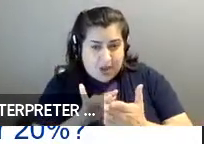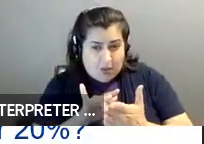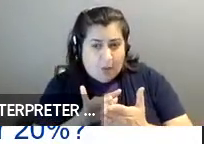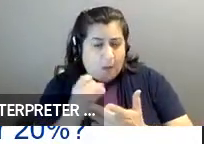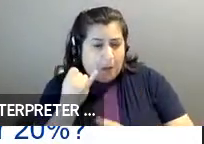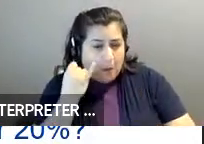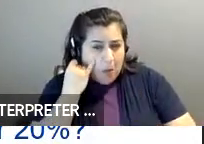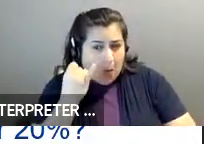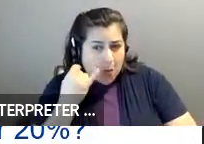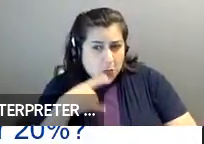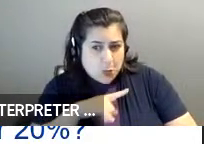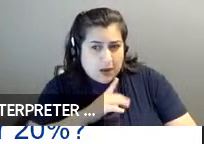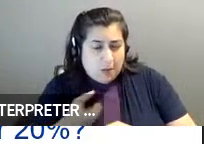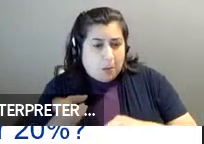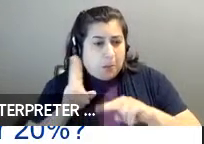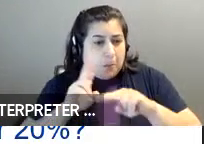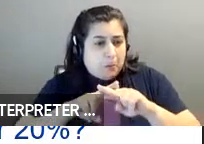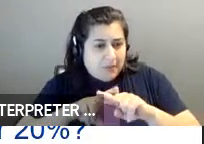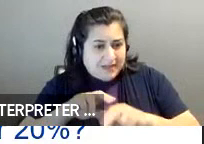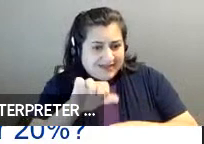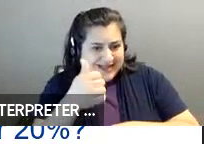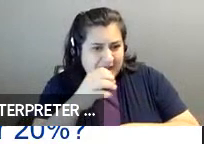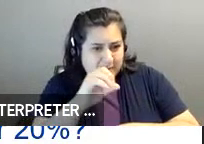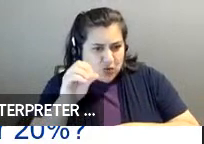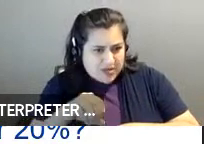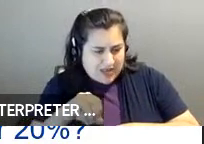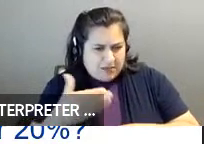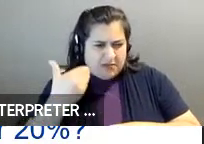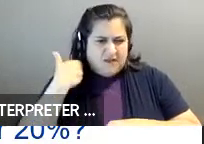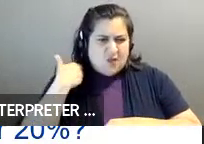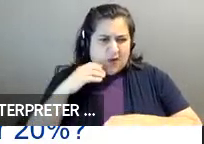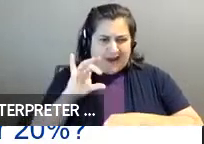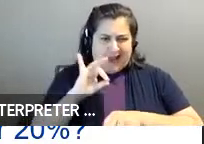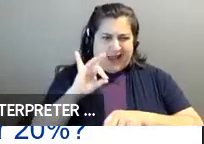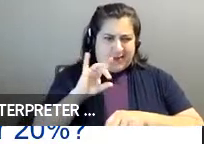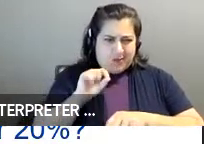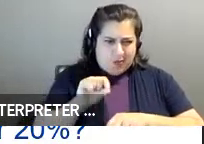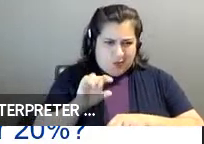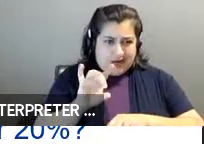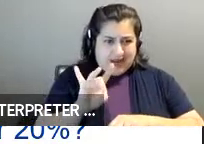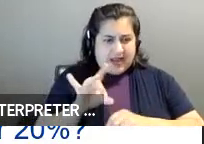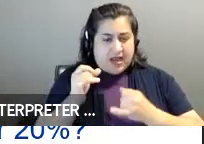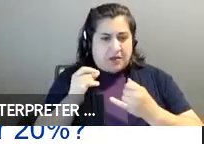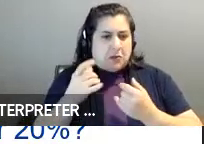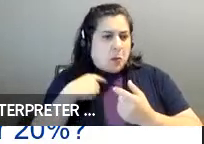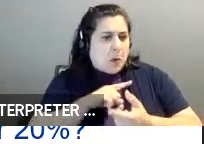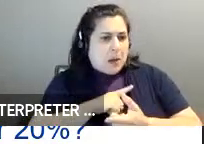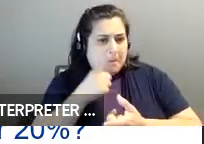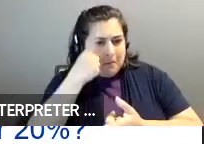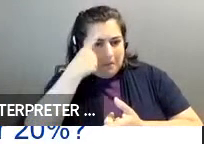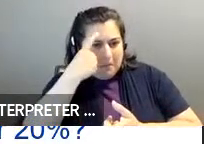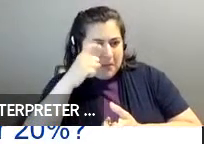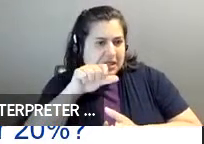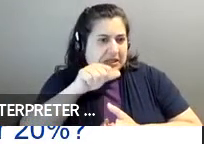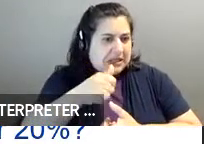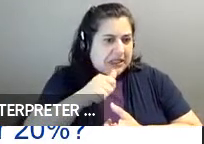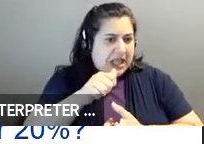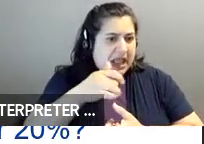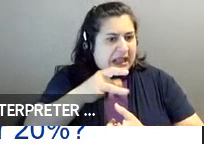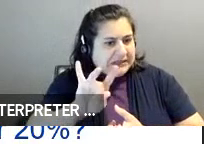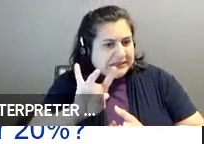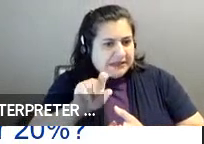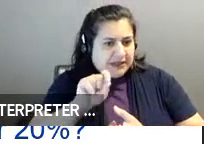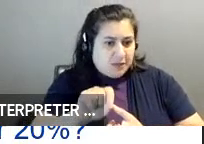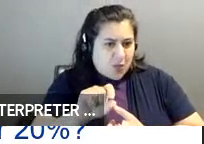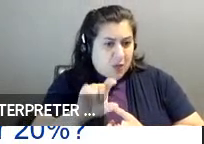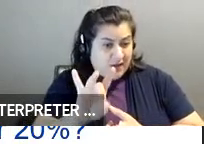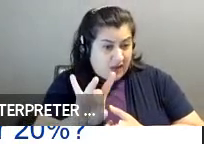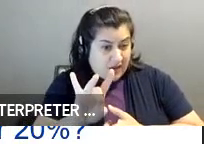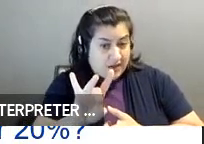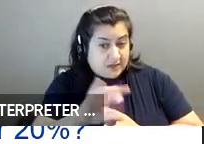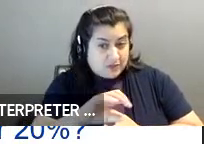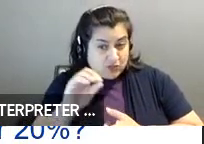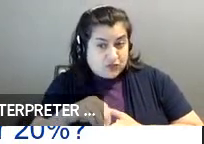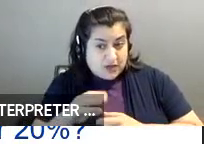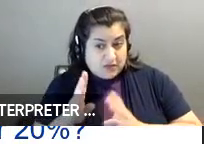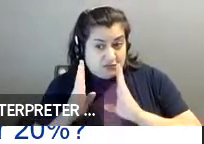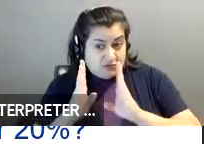of power wheelchair users by 10%, so from 8.8 to 18.8%.